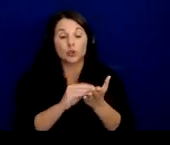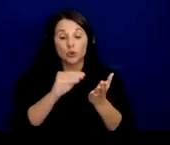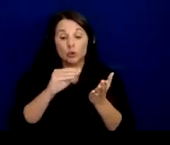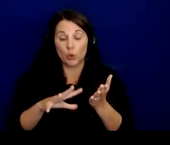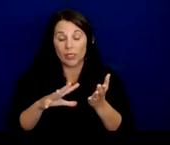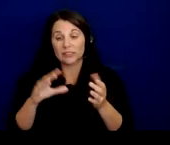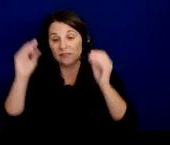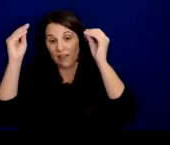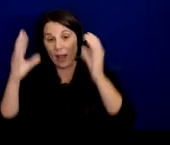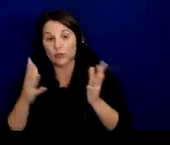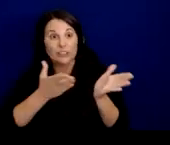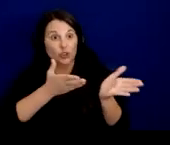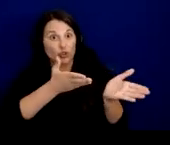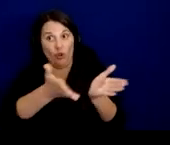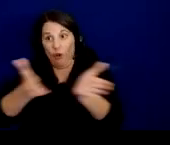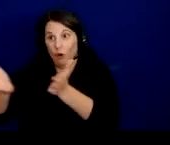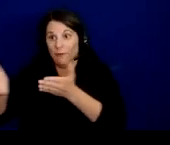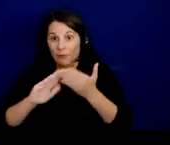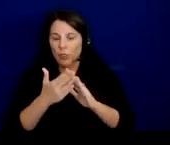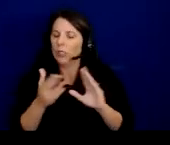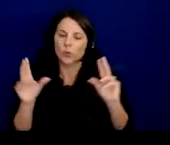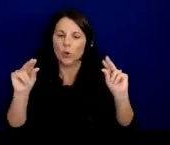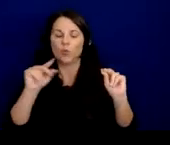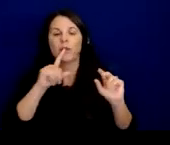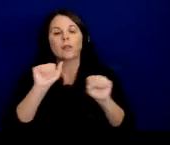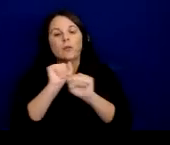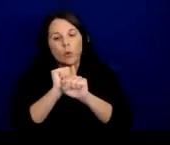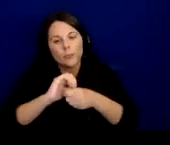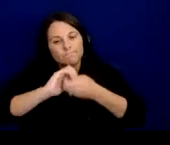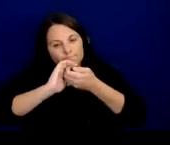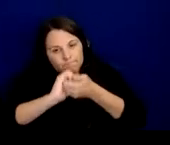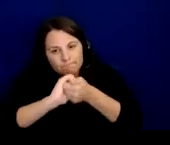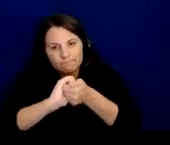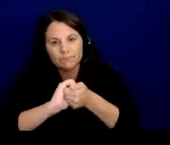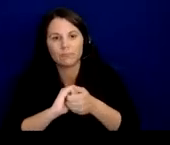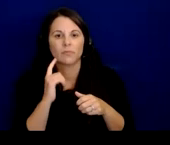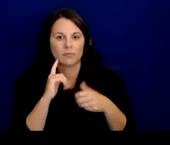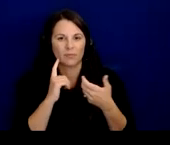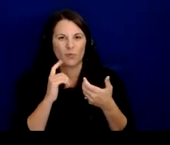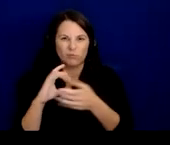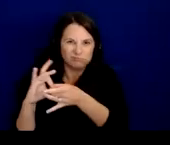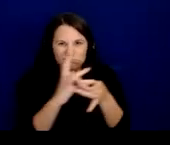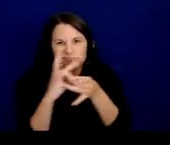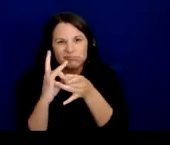So again, this is the vision. This is these are the things that we've been working on